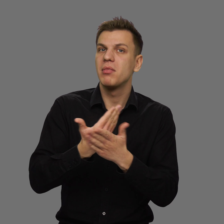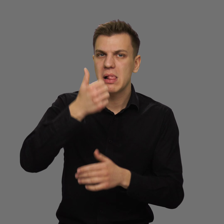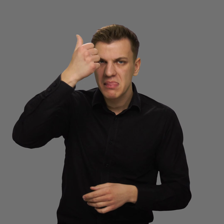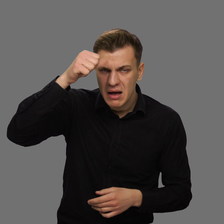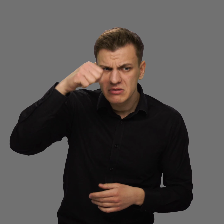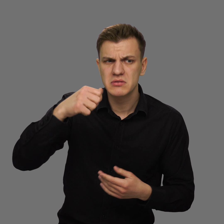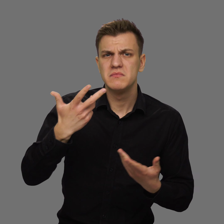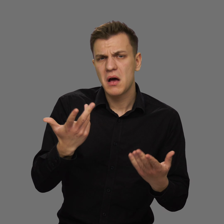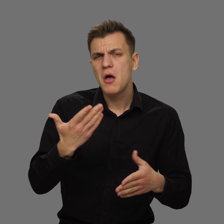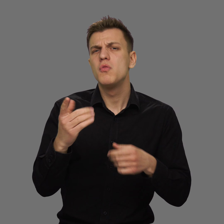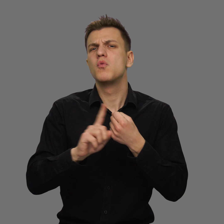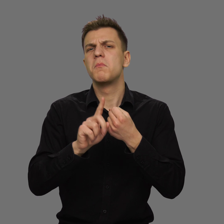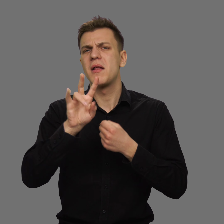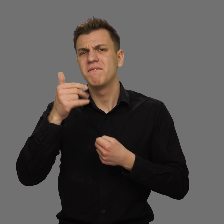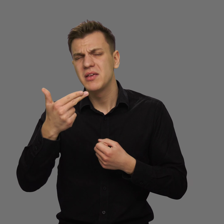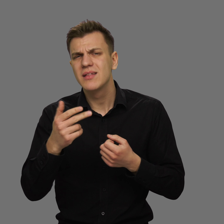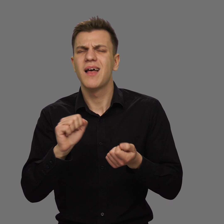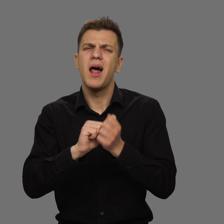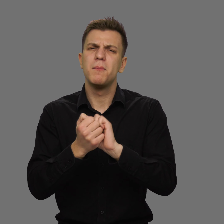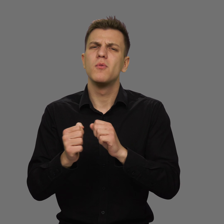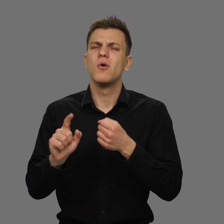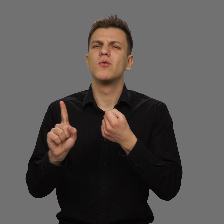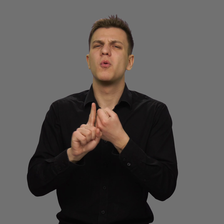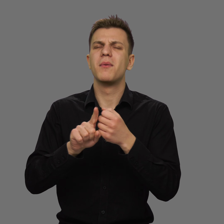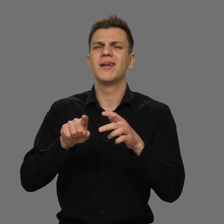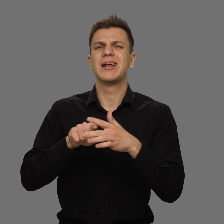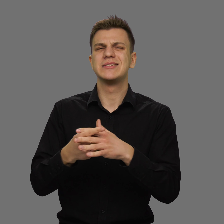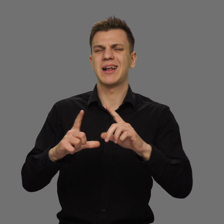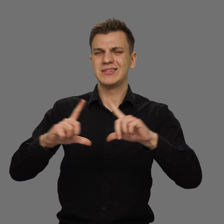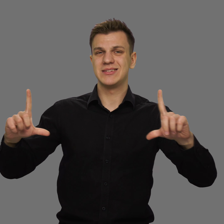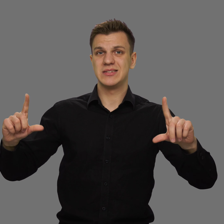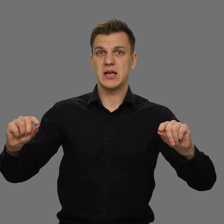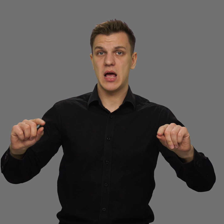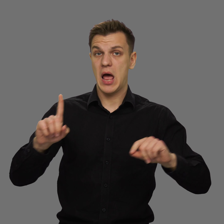body number or registration number.